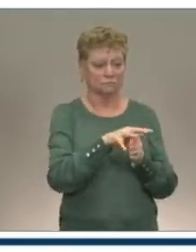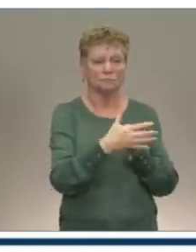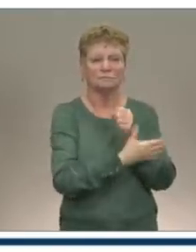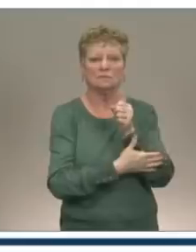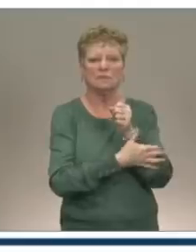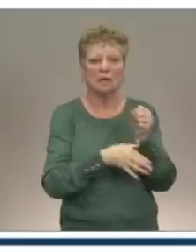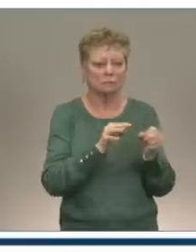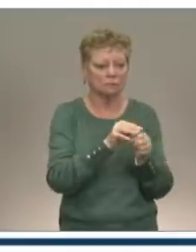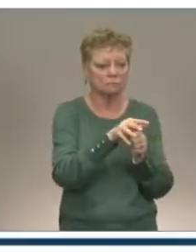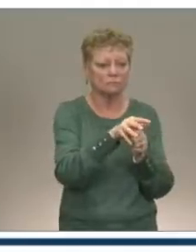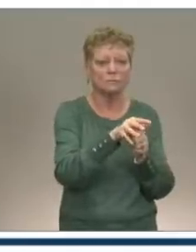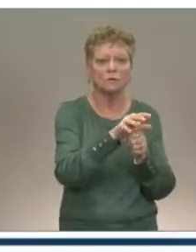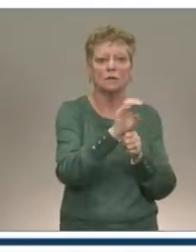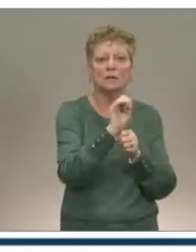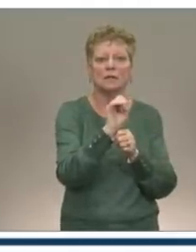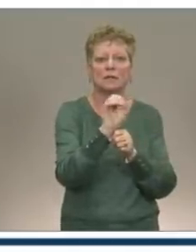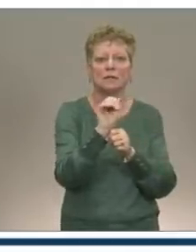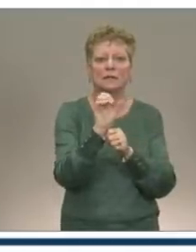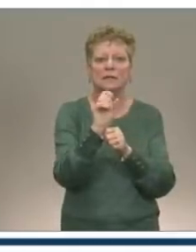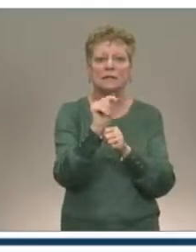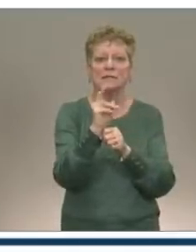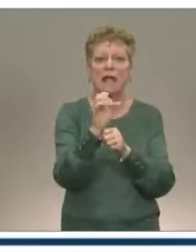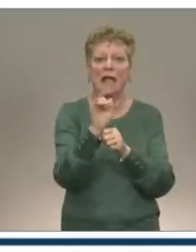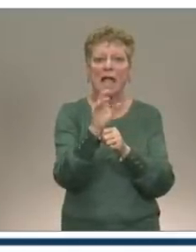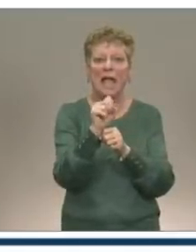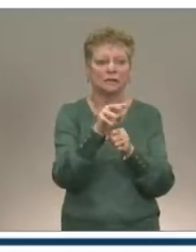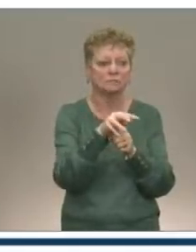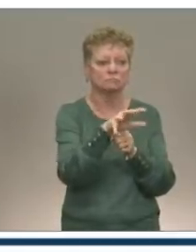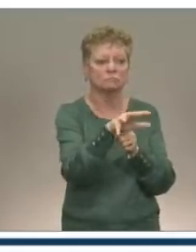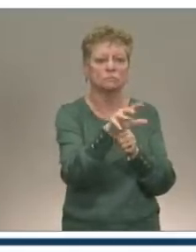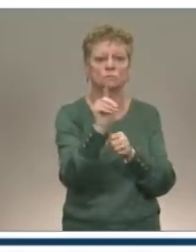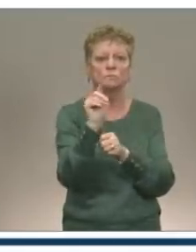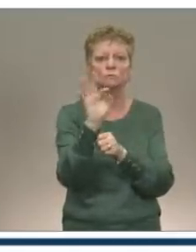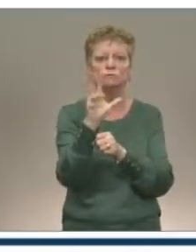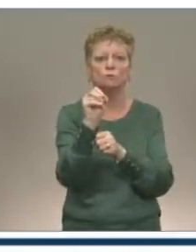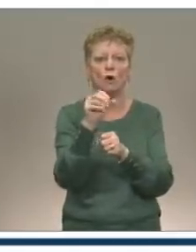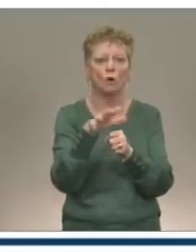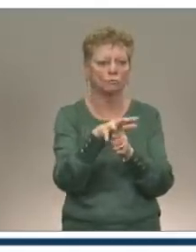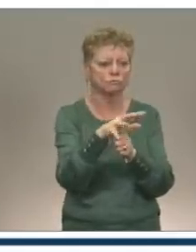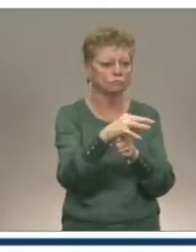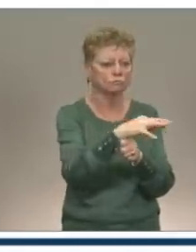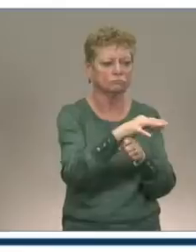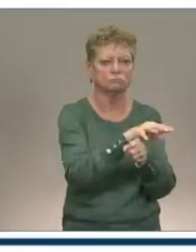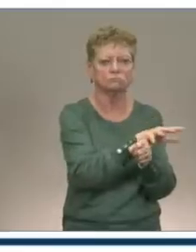through east hands into truro that pattern that maintains itself the virus moves from community